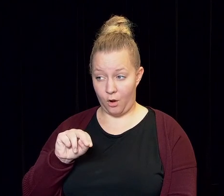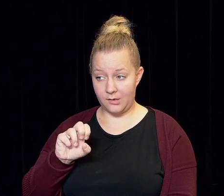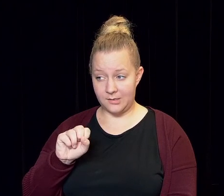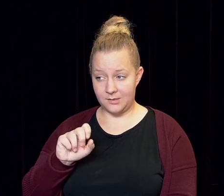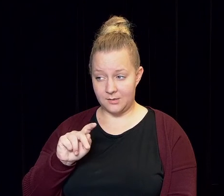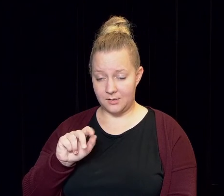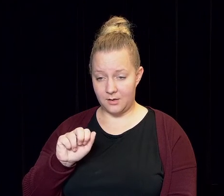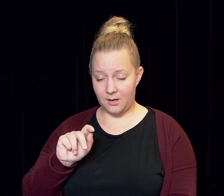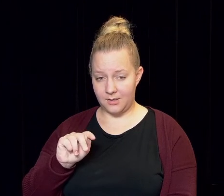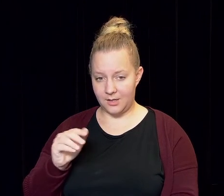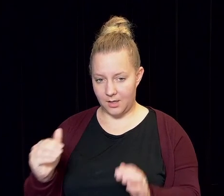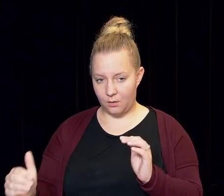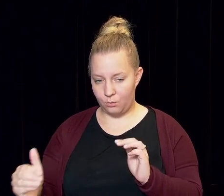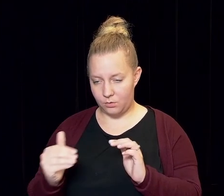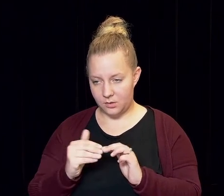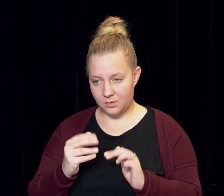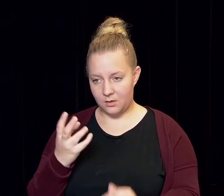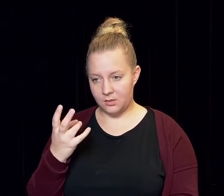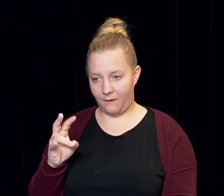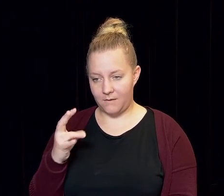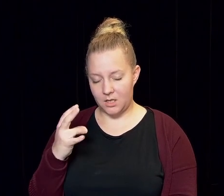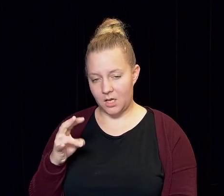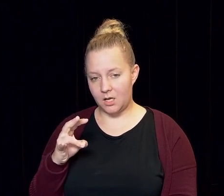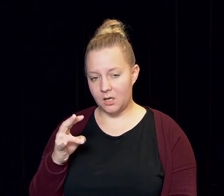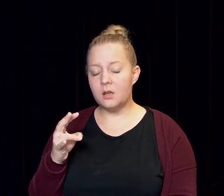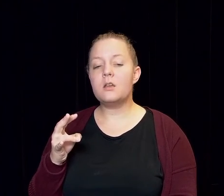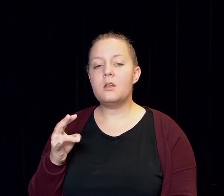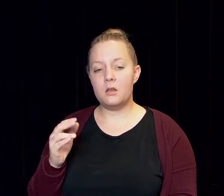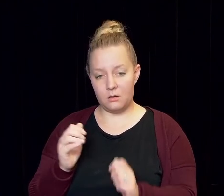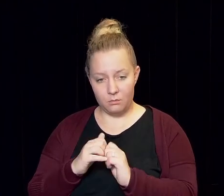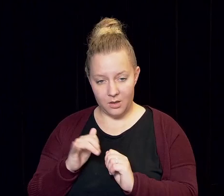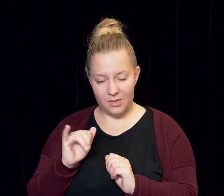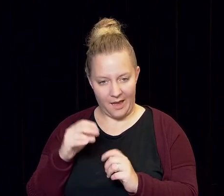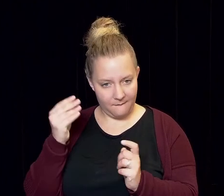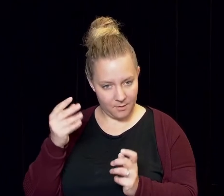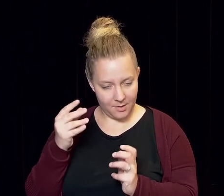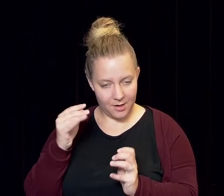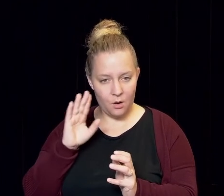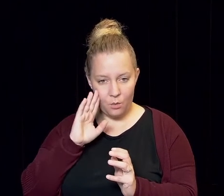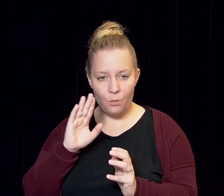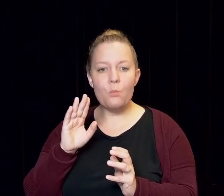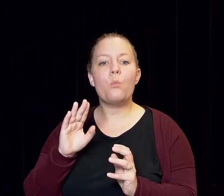equals 17. And then with that information, I'm going to fill in the rest of it. So, if I know